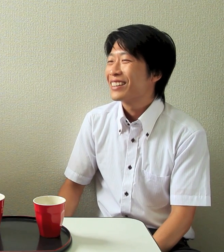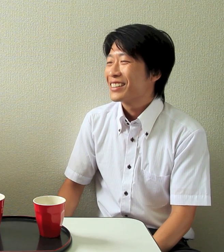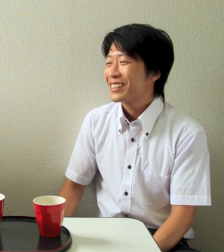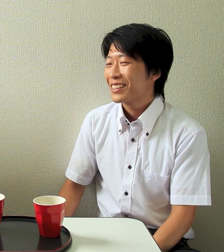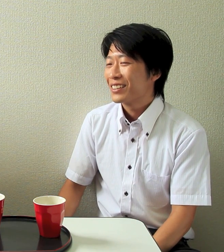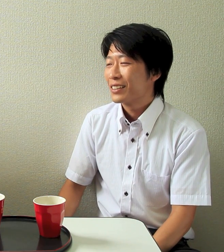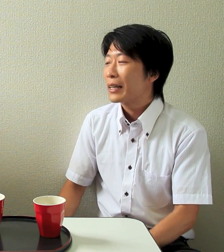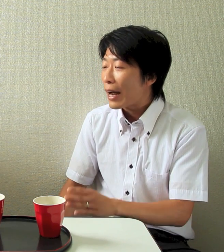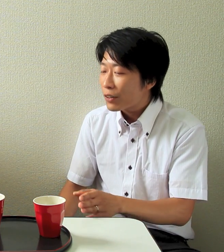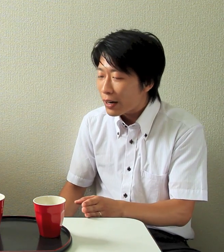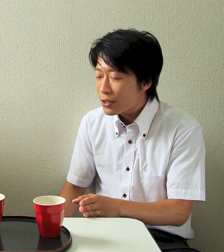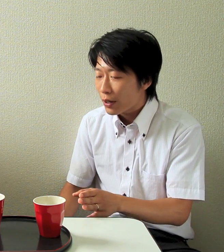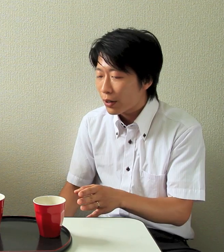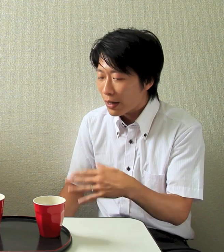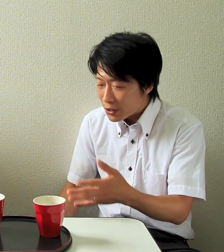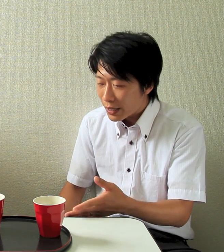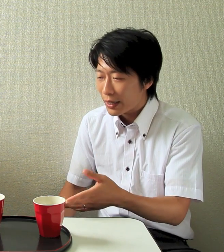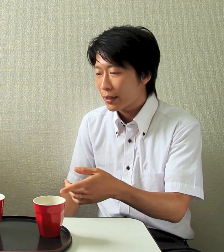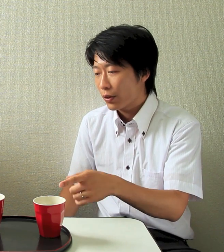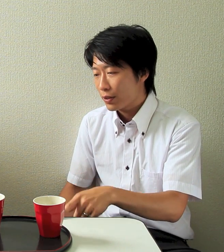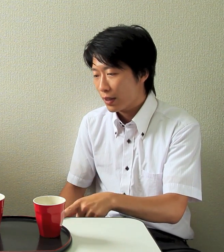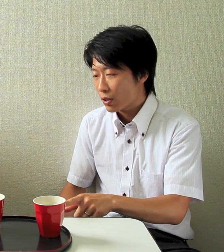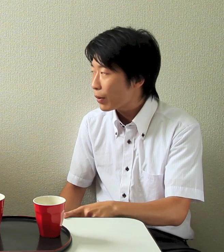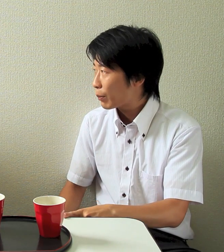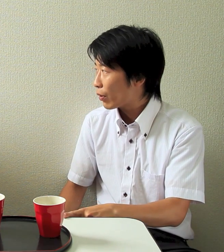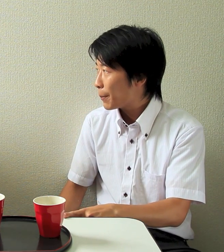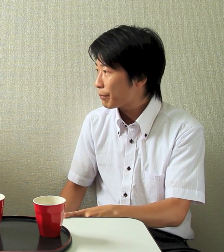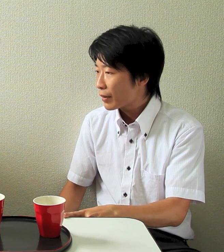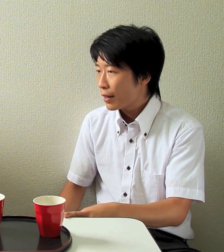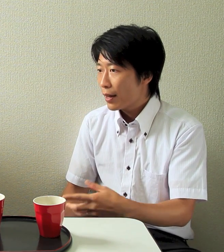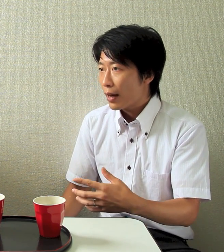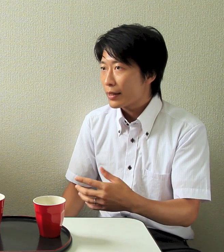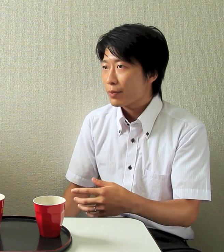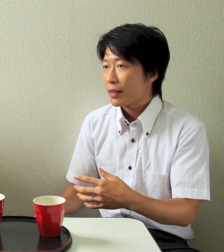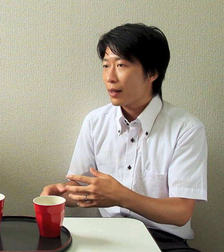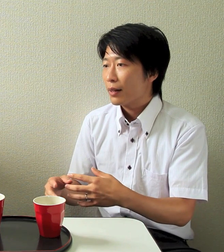After graduating and entering the interpreting program